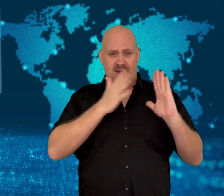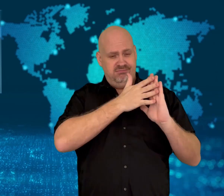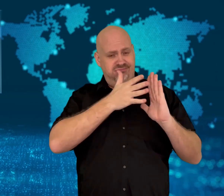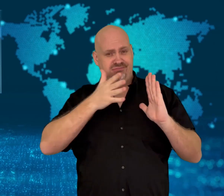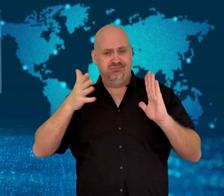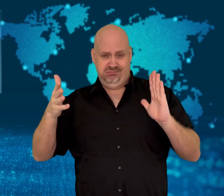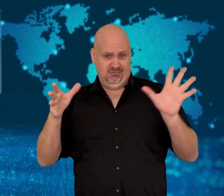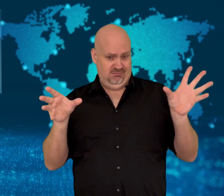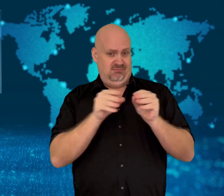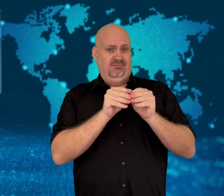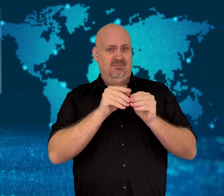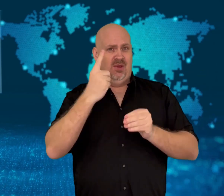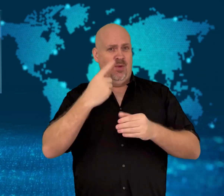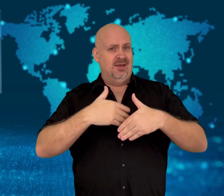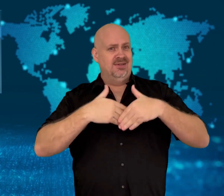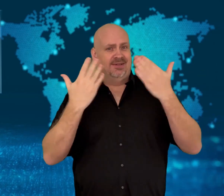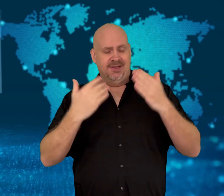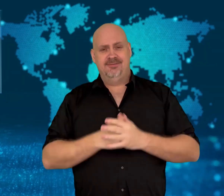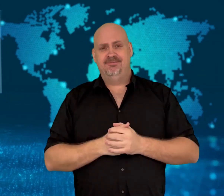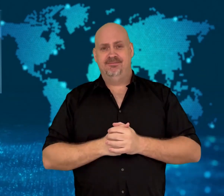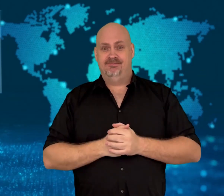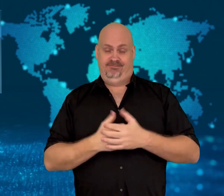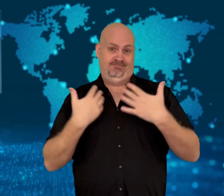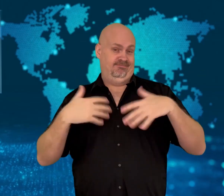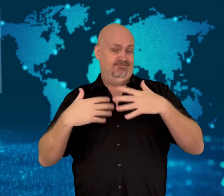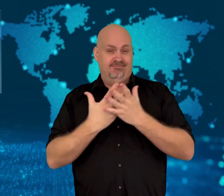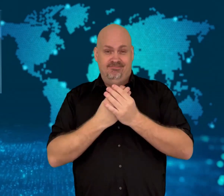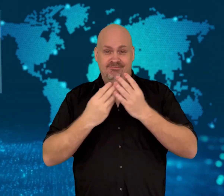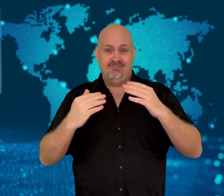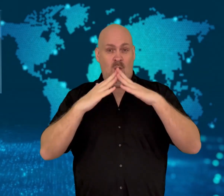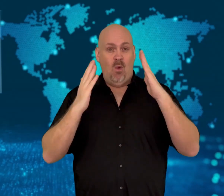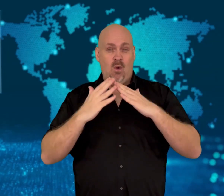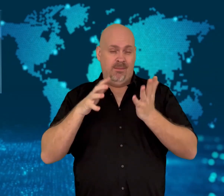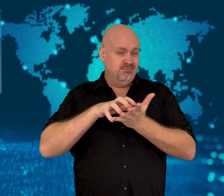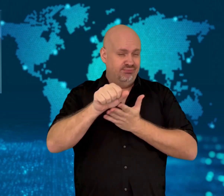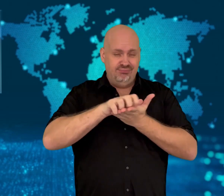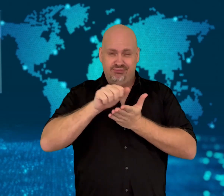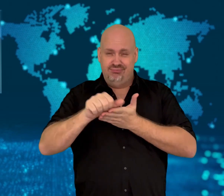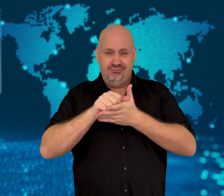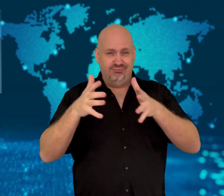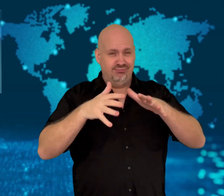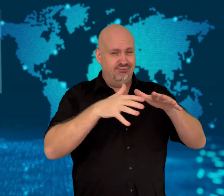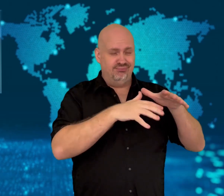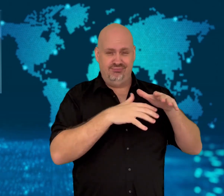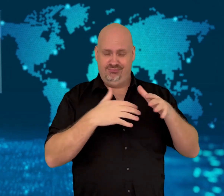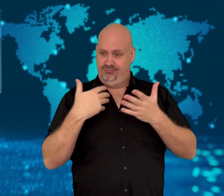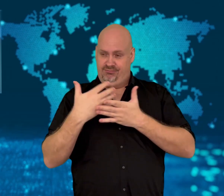rain that would typically fall over an entire summer in a single day.